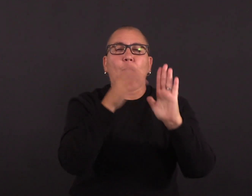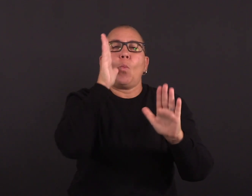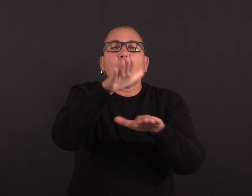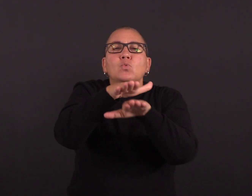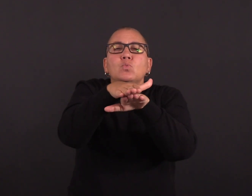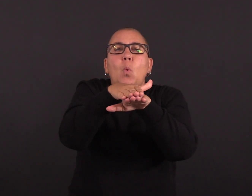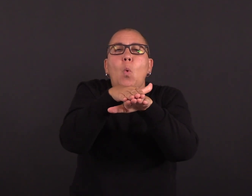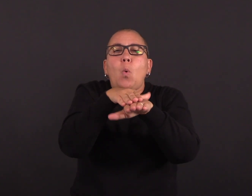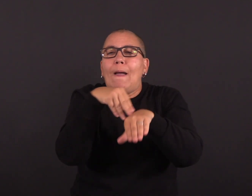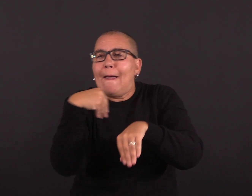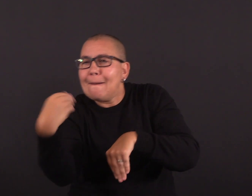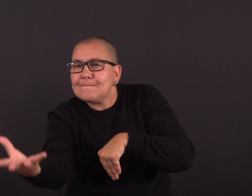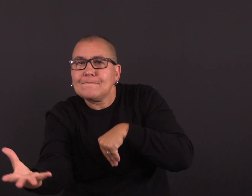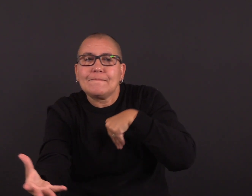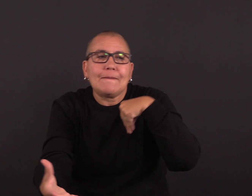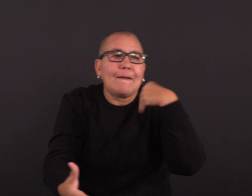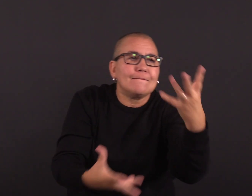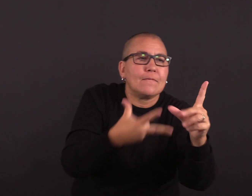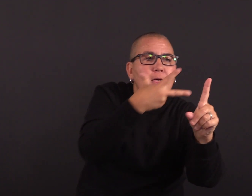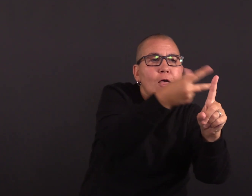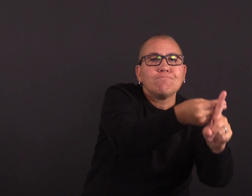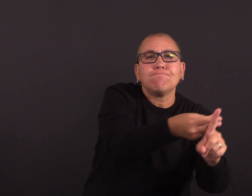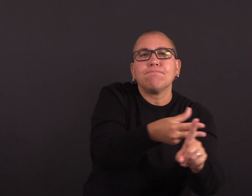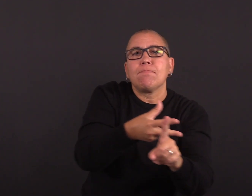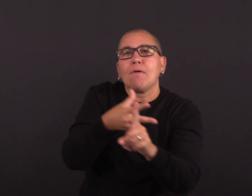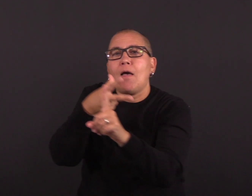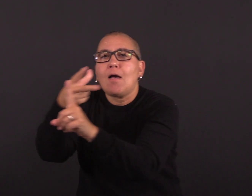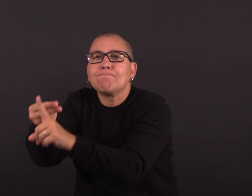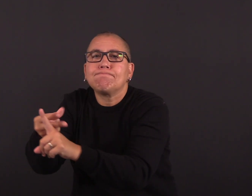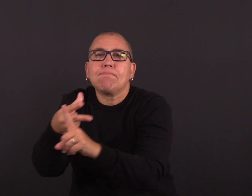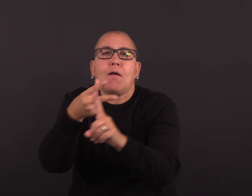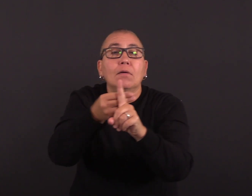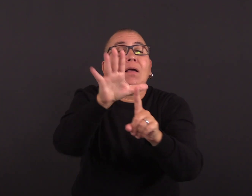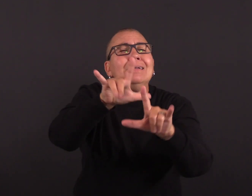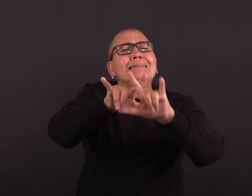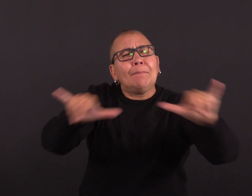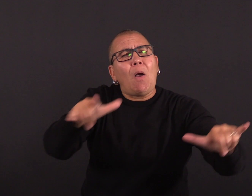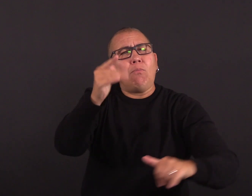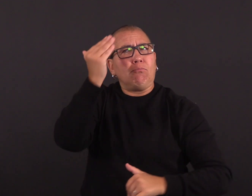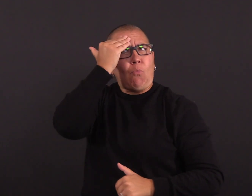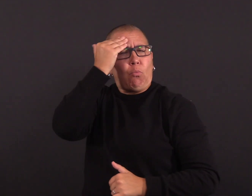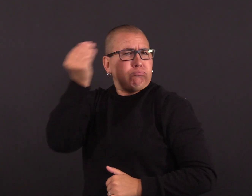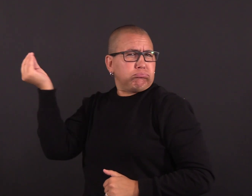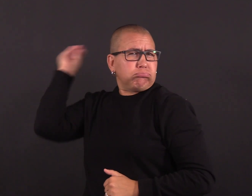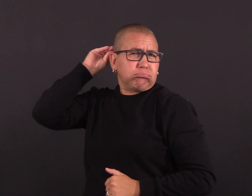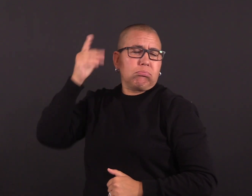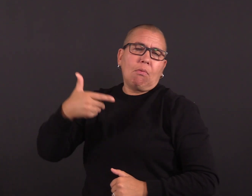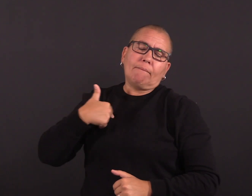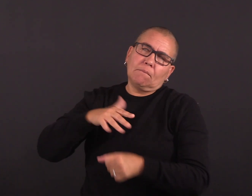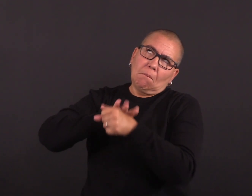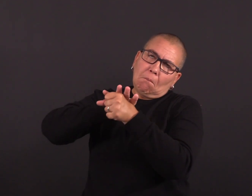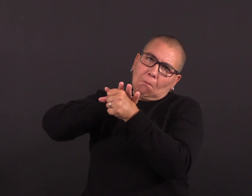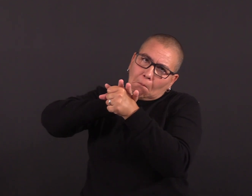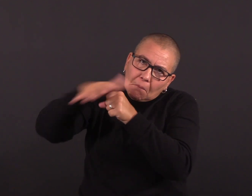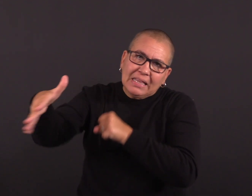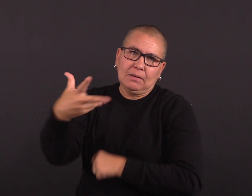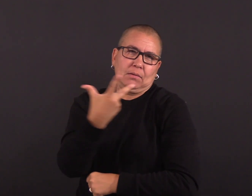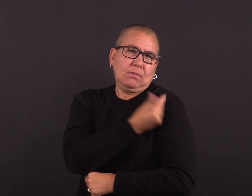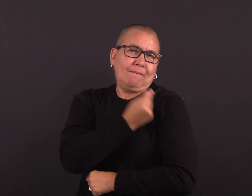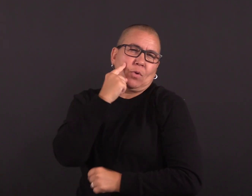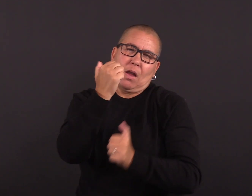vaccine arrives, and we expect more details about shipment in the next day or so," said